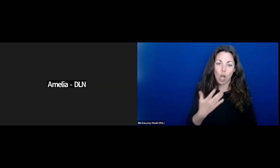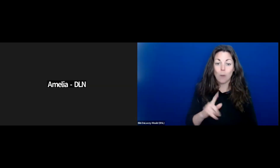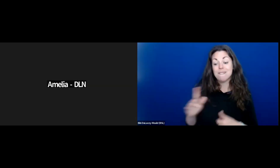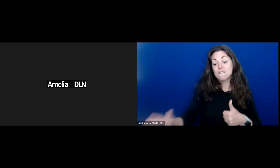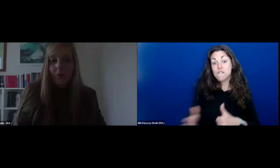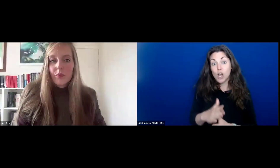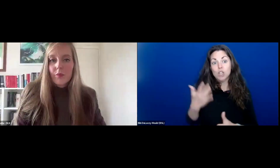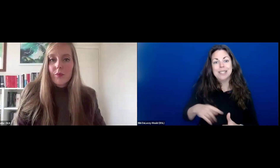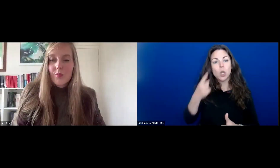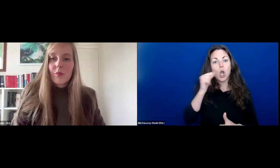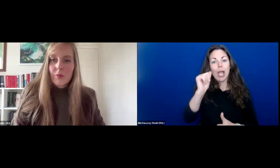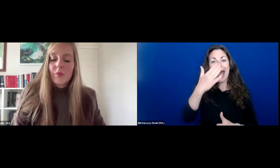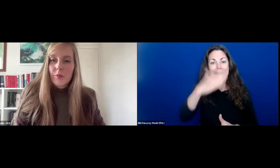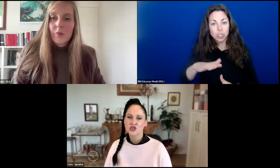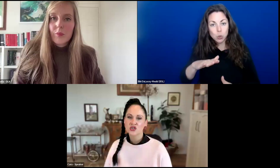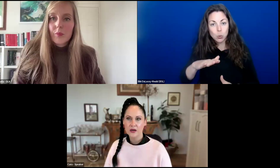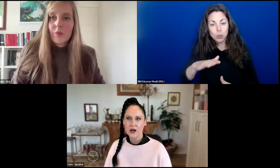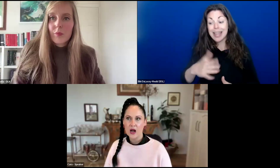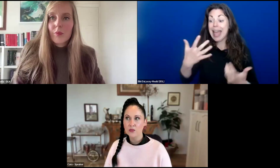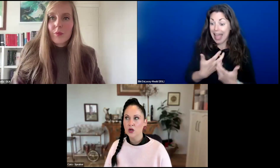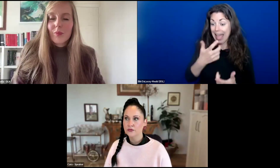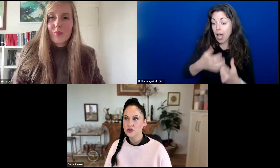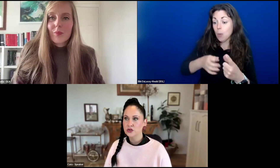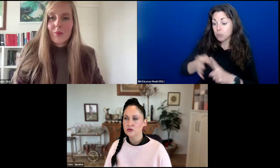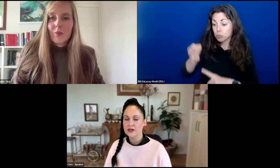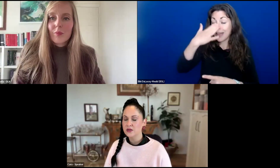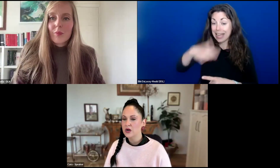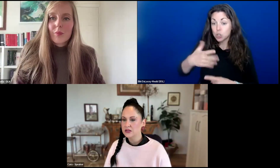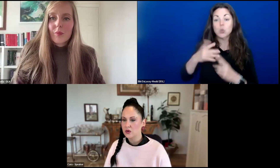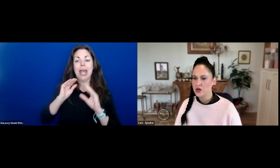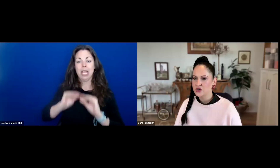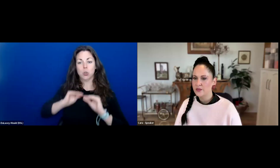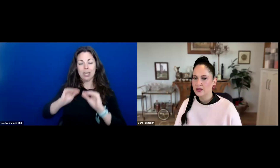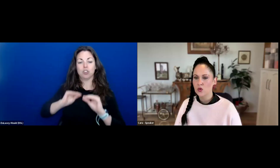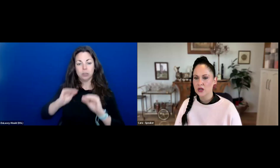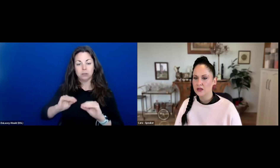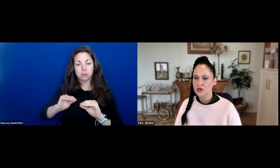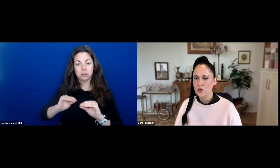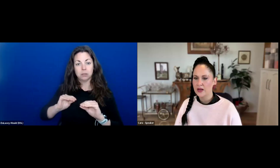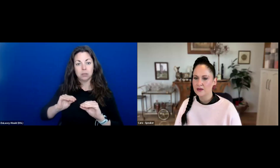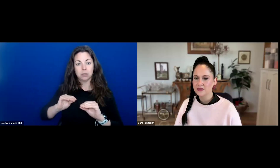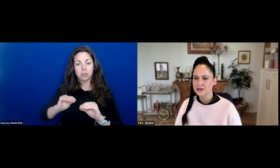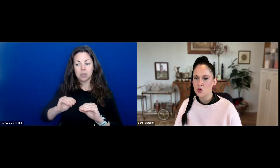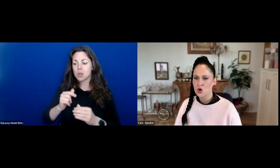you need to educate them. So what I will often do, and someone asked the question about, like, working at the UN 'cause it's